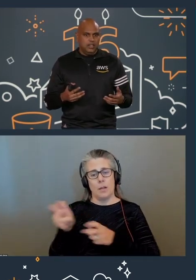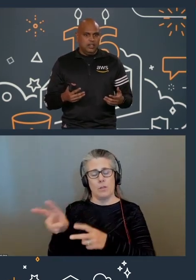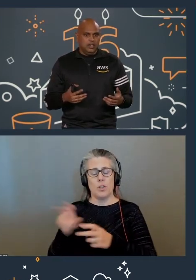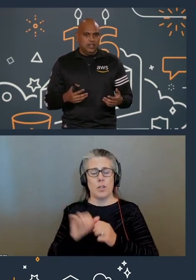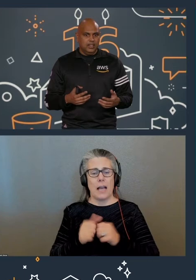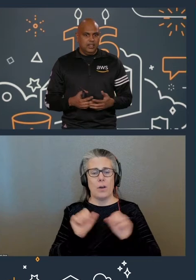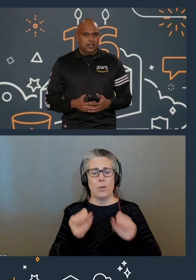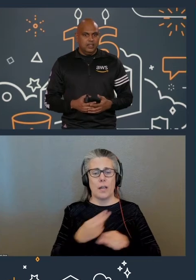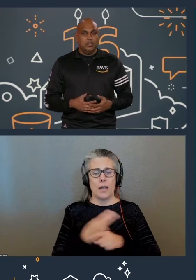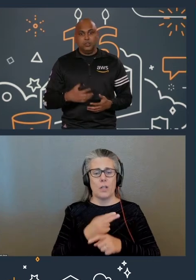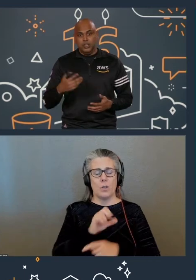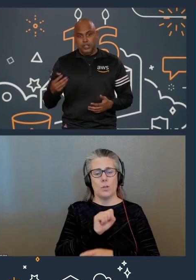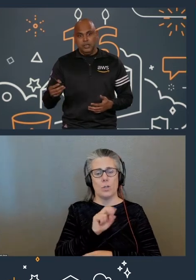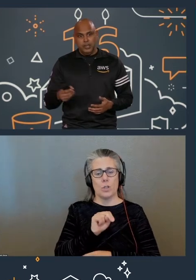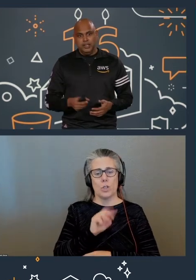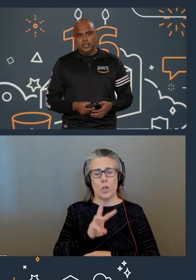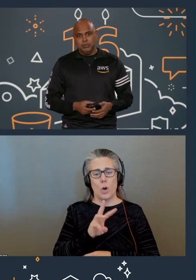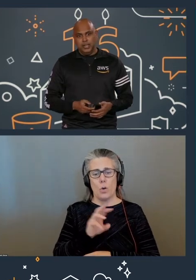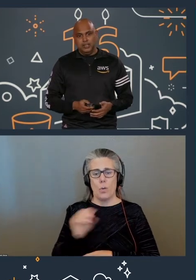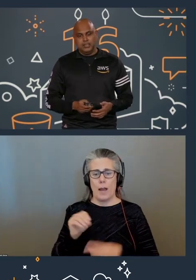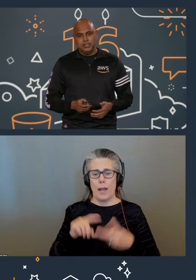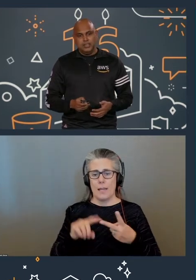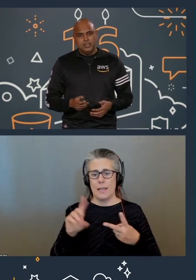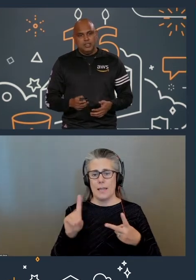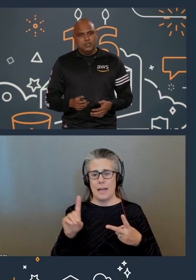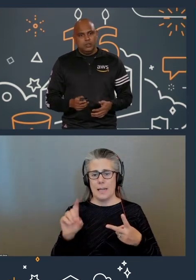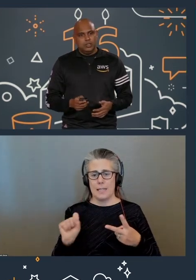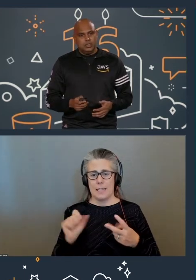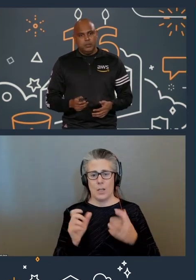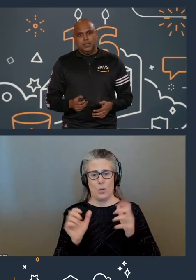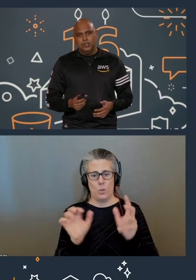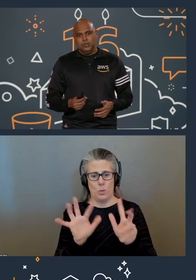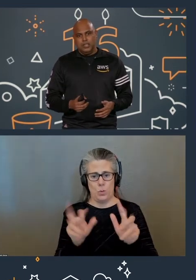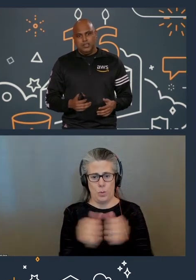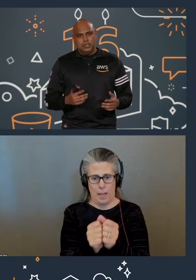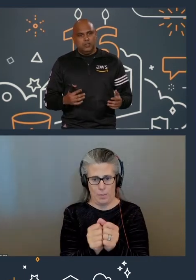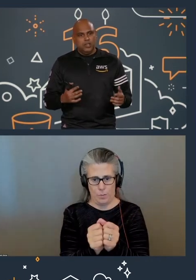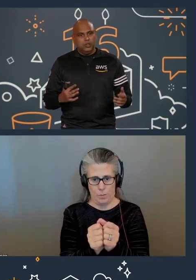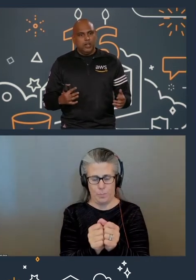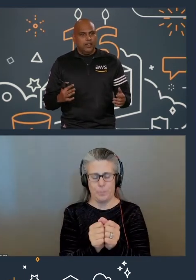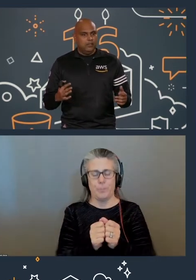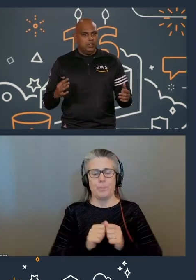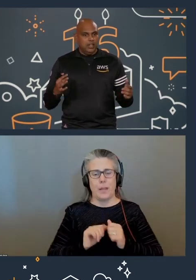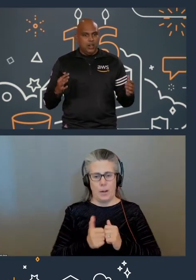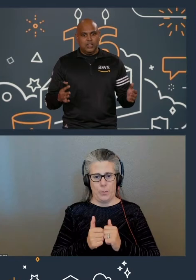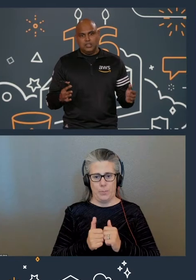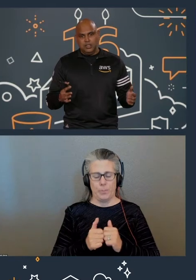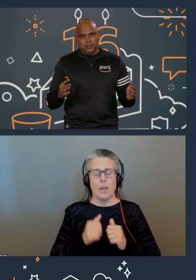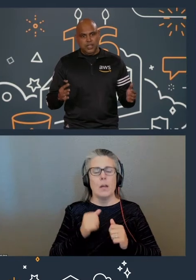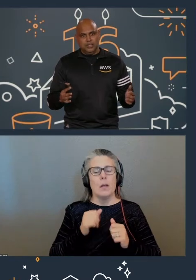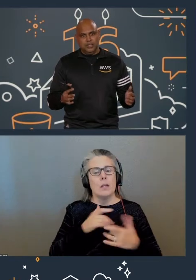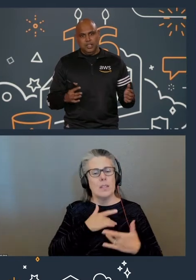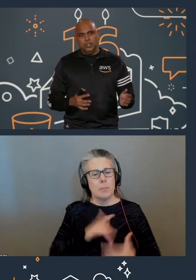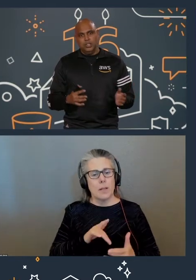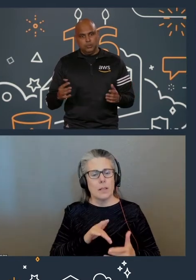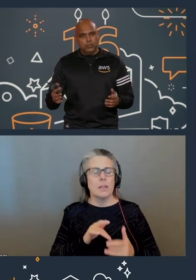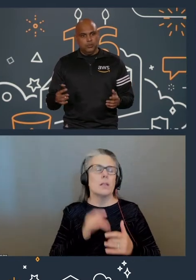and into your data migration plans. So, the typical use case is when you have a large set of data that you need to move,